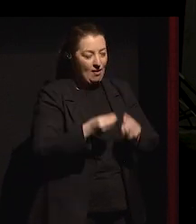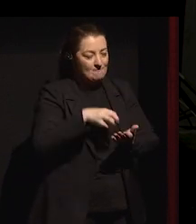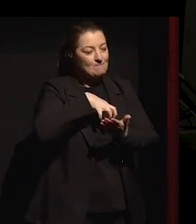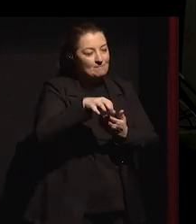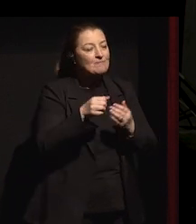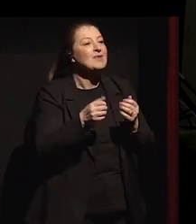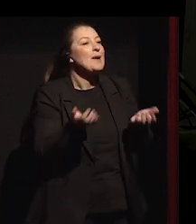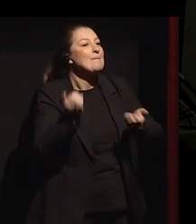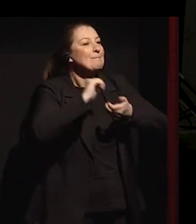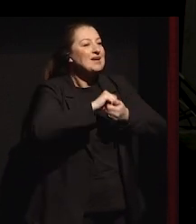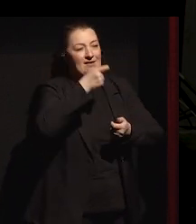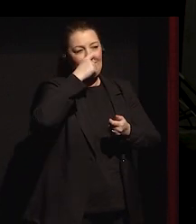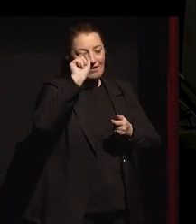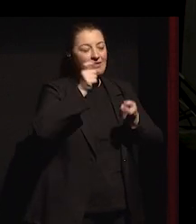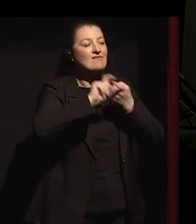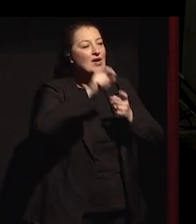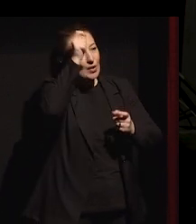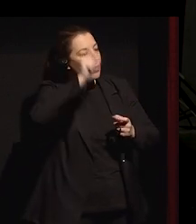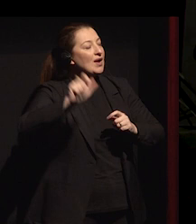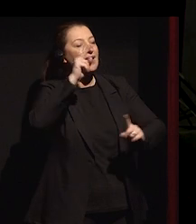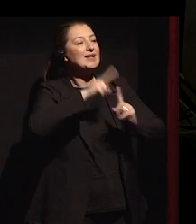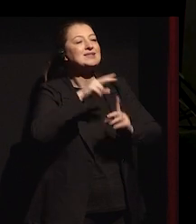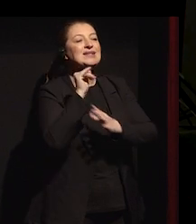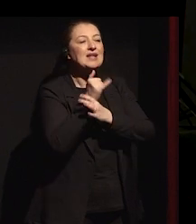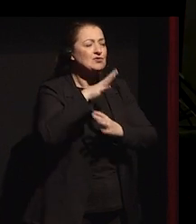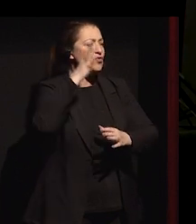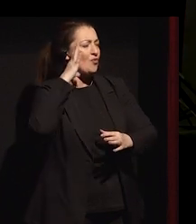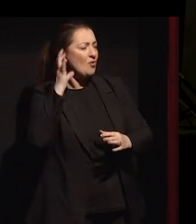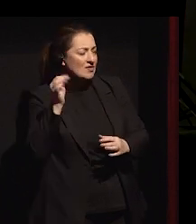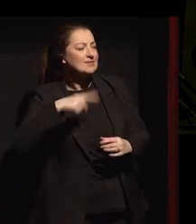performances, talks, conversations, mentoring and workshops of the artists